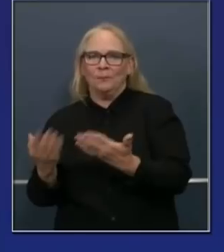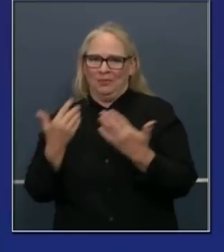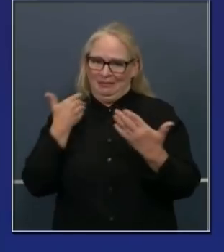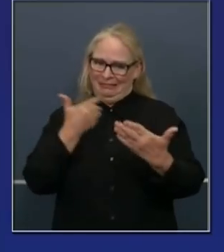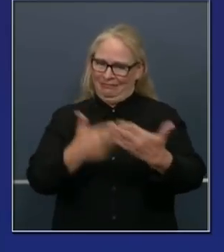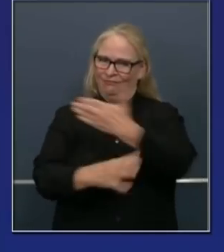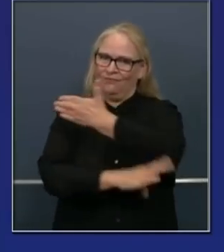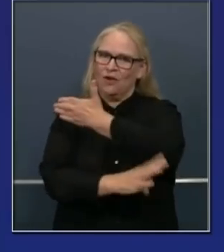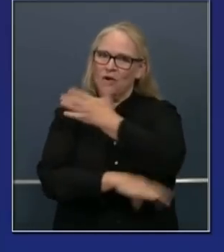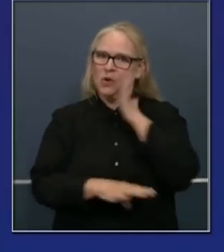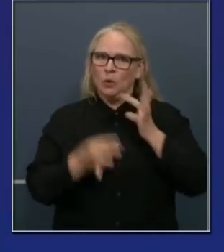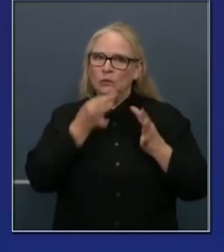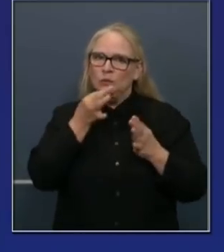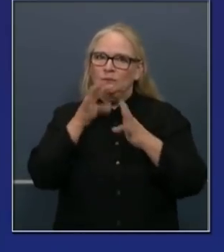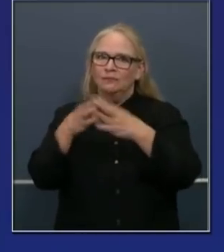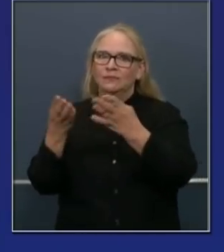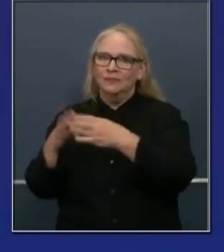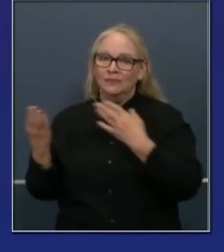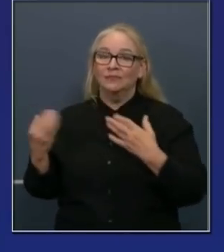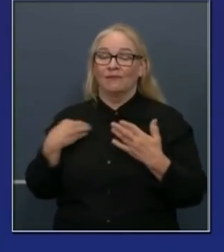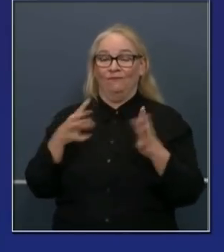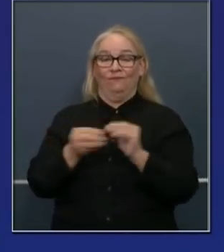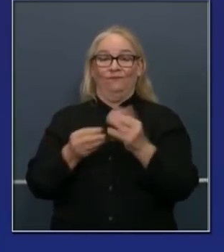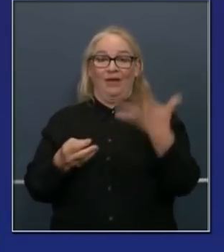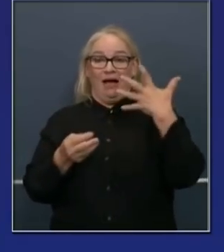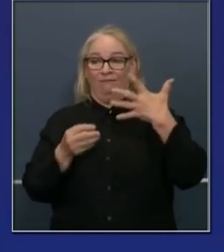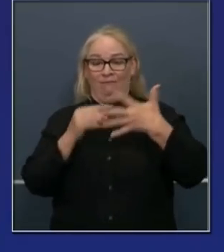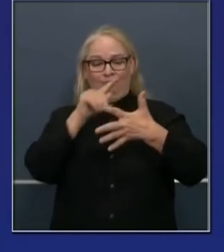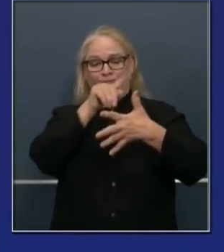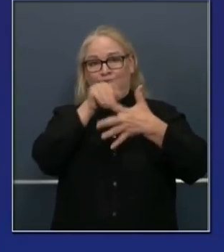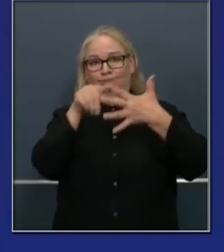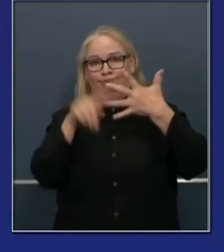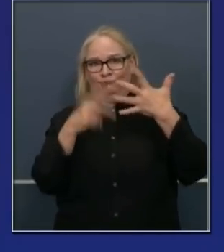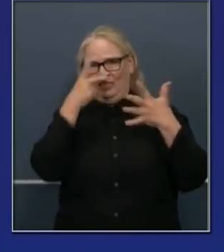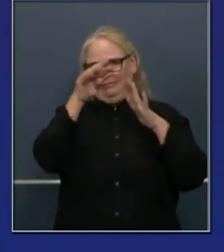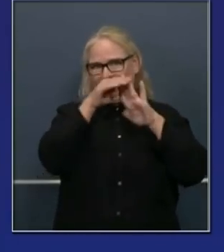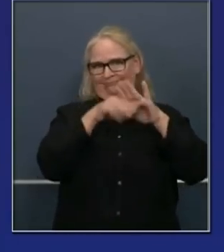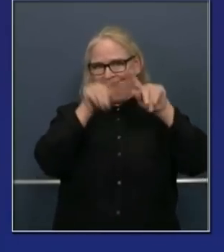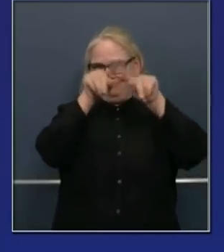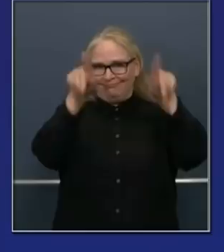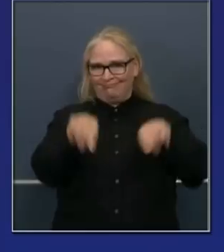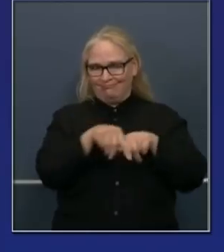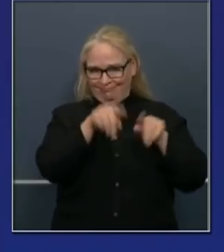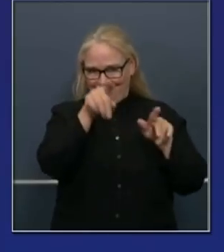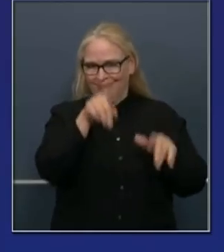MOVE INTO THE FALL AND WE WORK OUR WAY THROUGH THIS PANDEMIC.